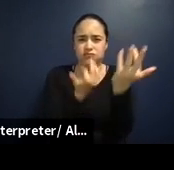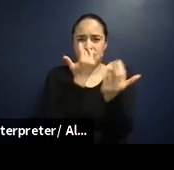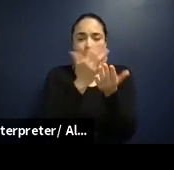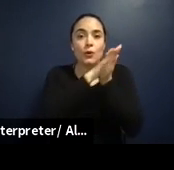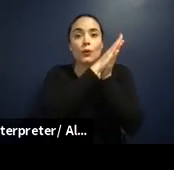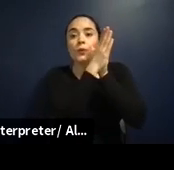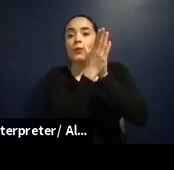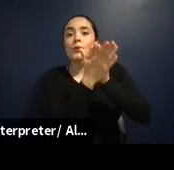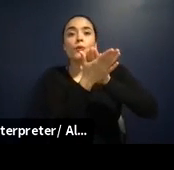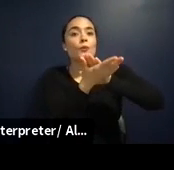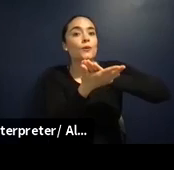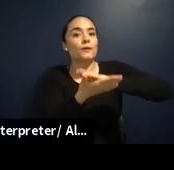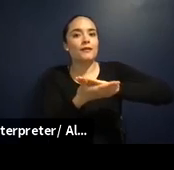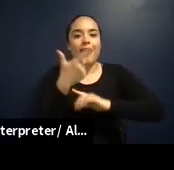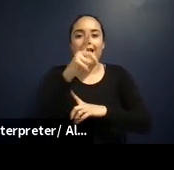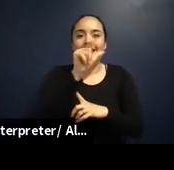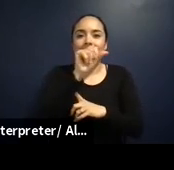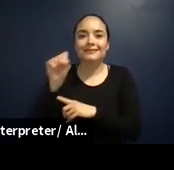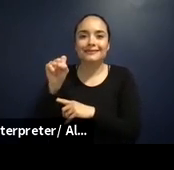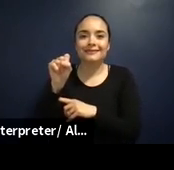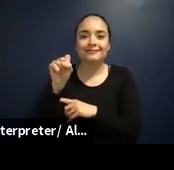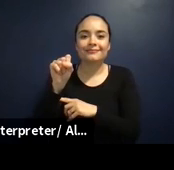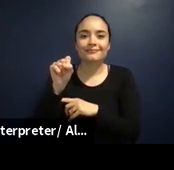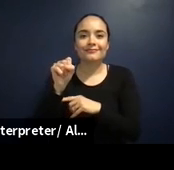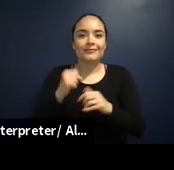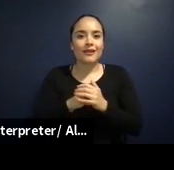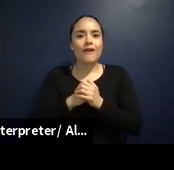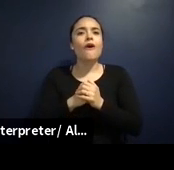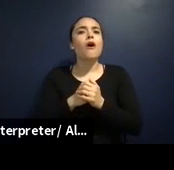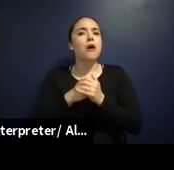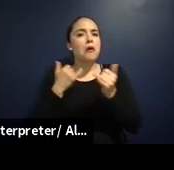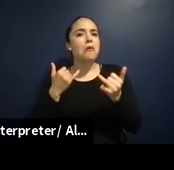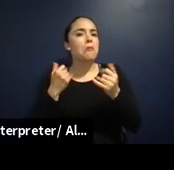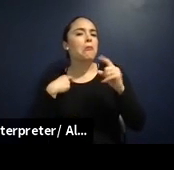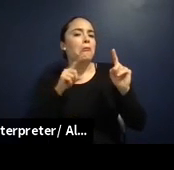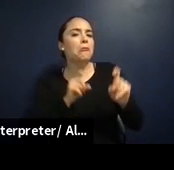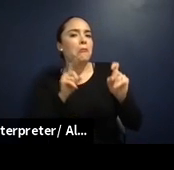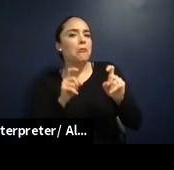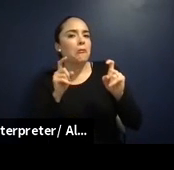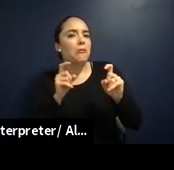grab some sand. [Kim]: Okay. [Sarah]: And put that sand in this furnace, and we're gonna see what happens. This